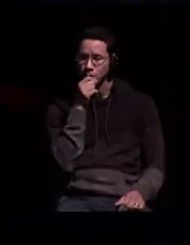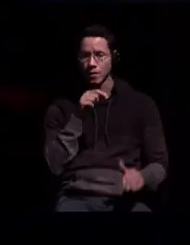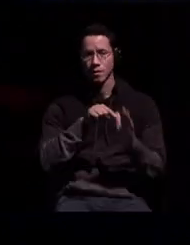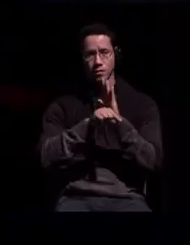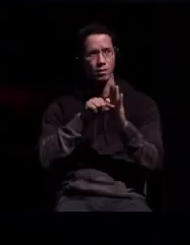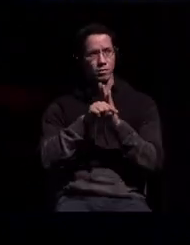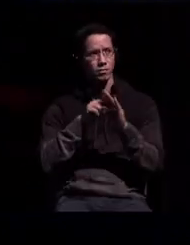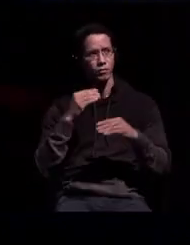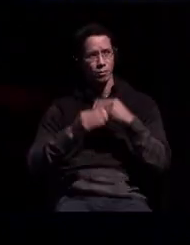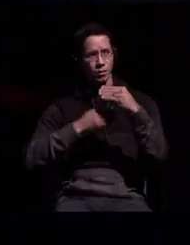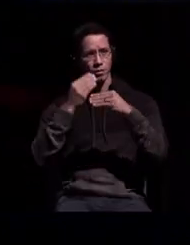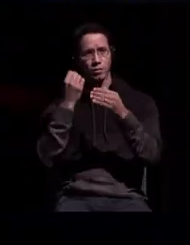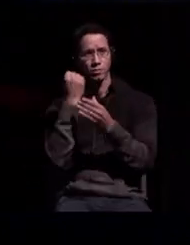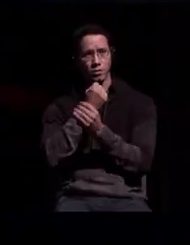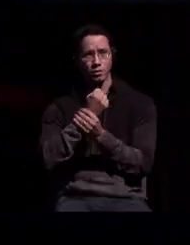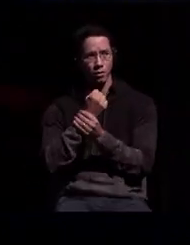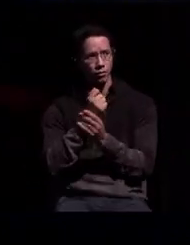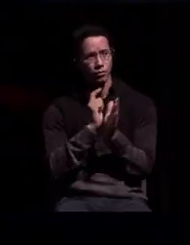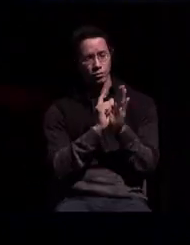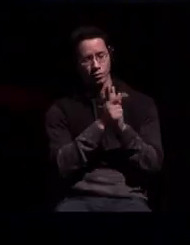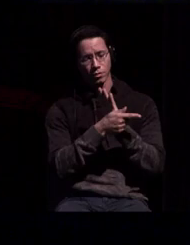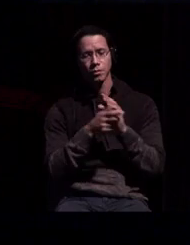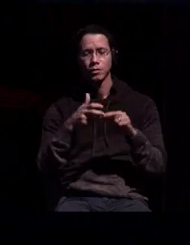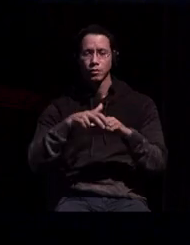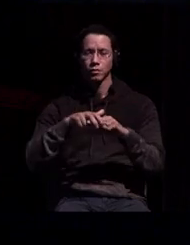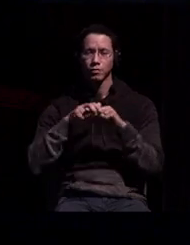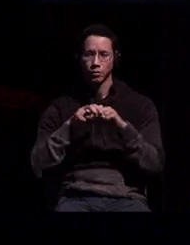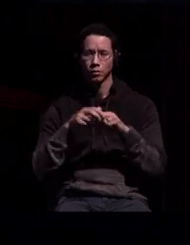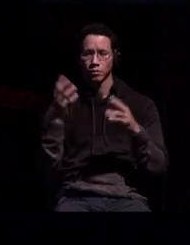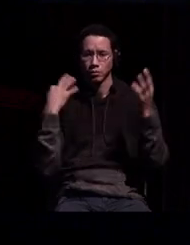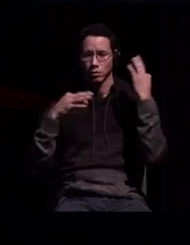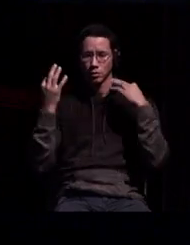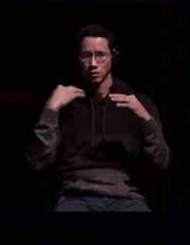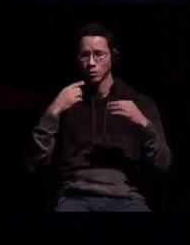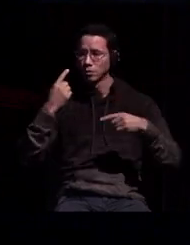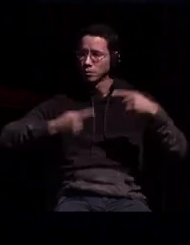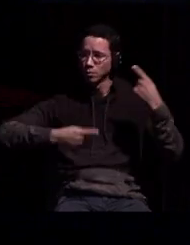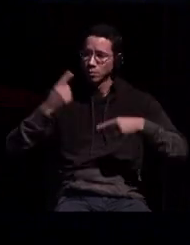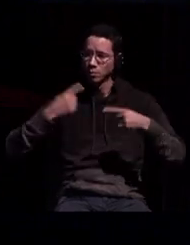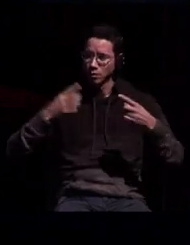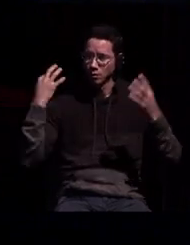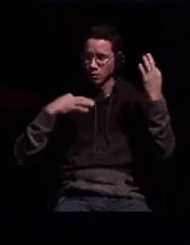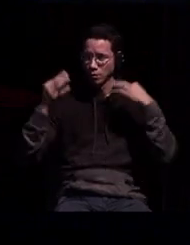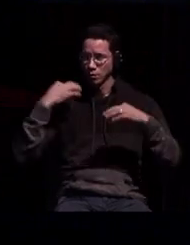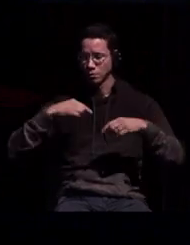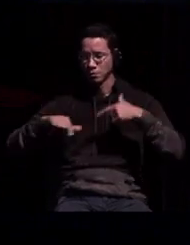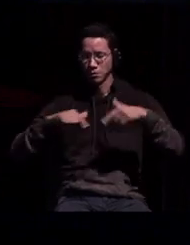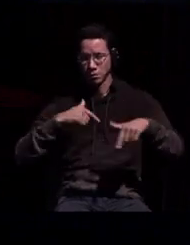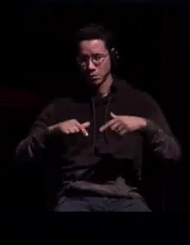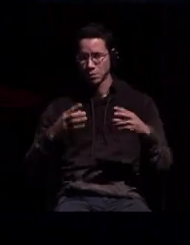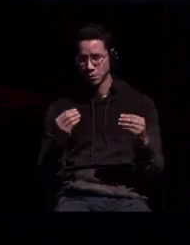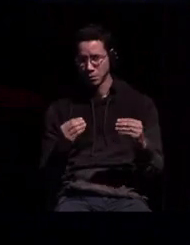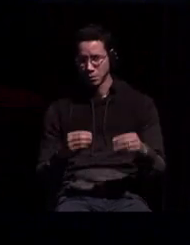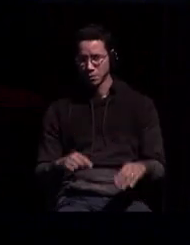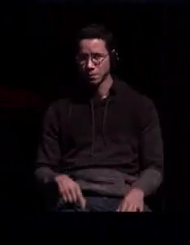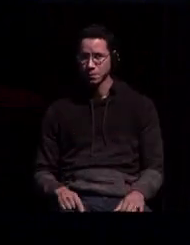so tourism and its policies, which is where I work a lot, must incorporate